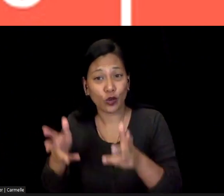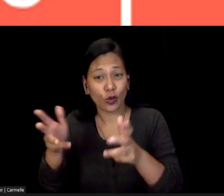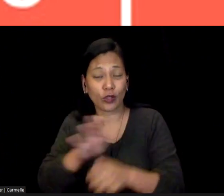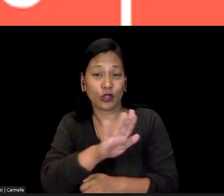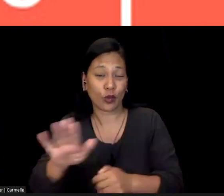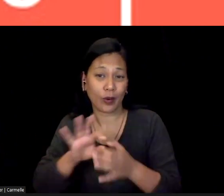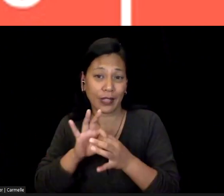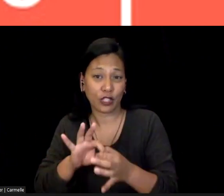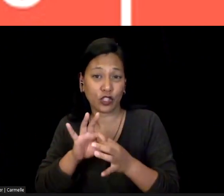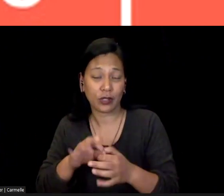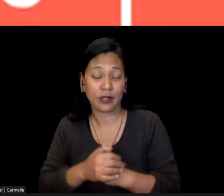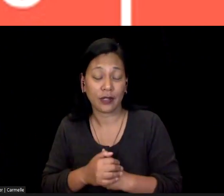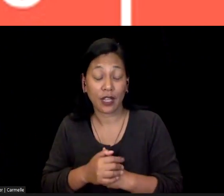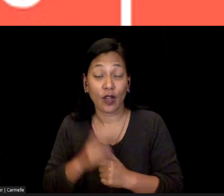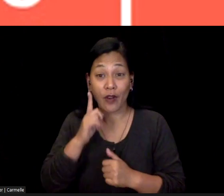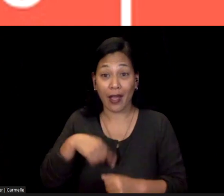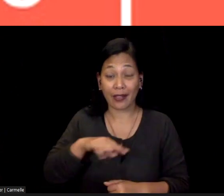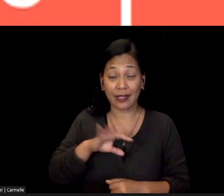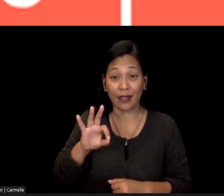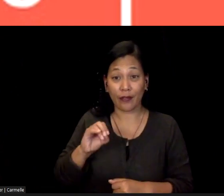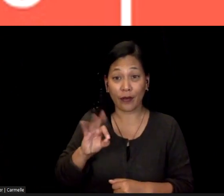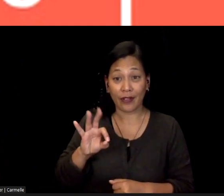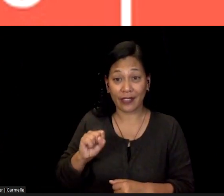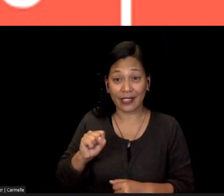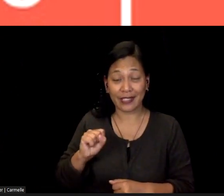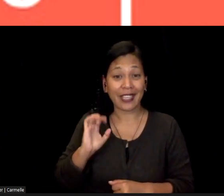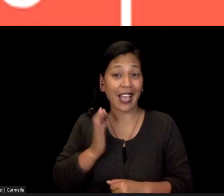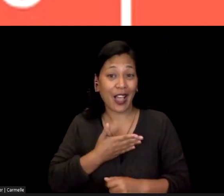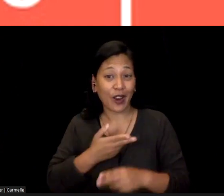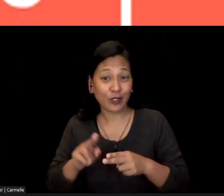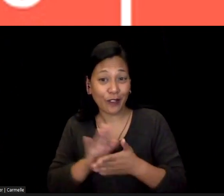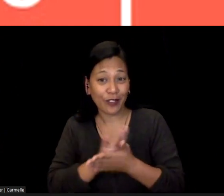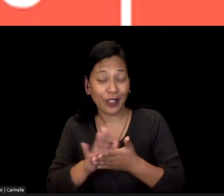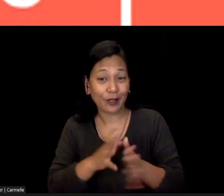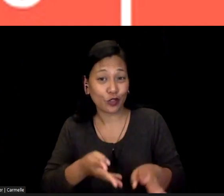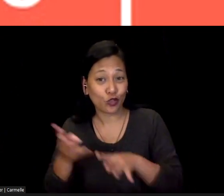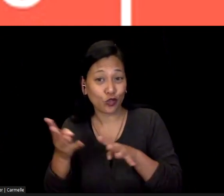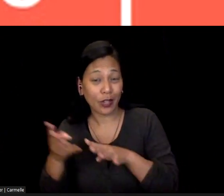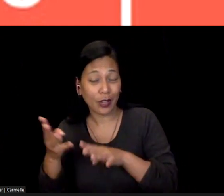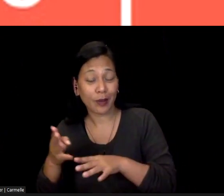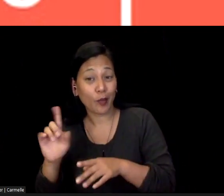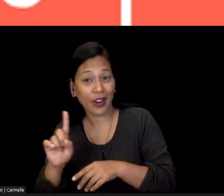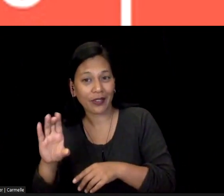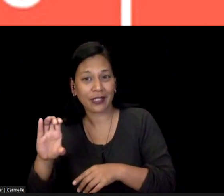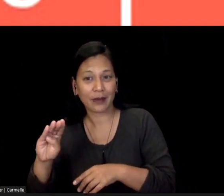As for FOFS, our short films continue to stream on CBC Gem until July 22nd.